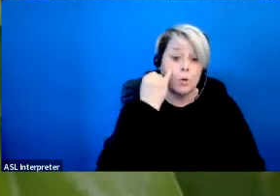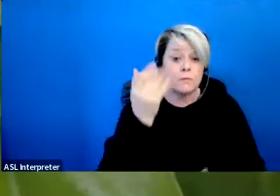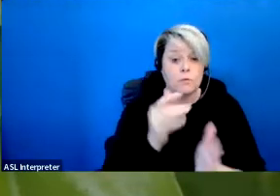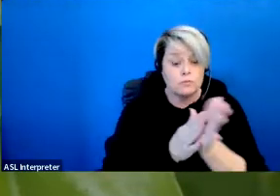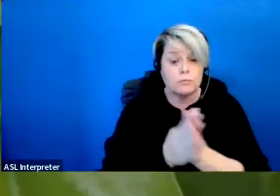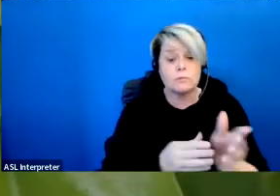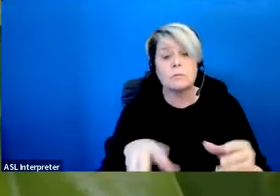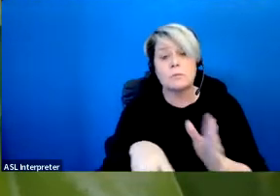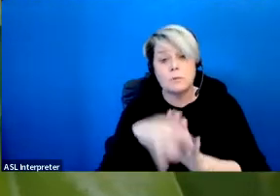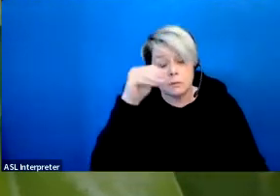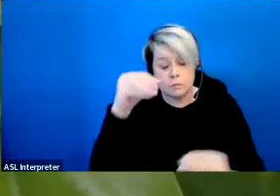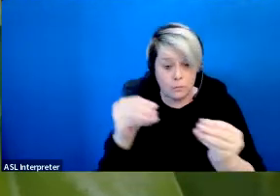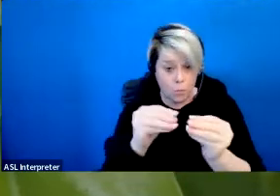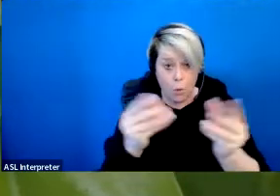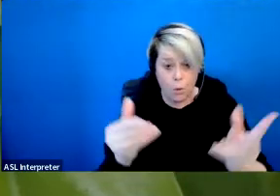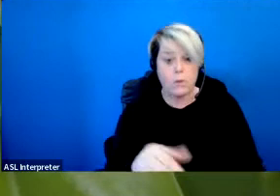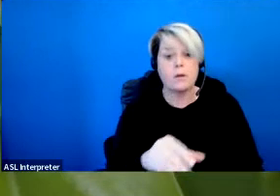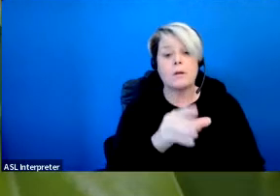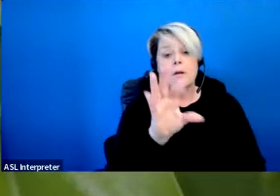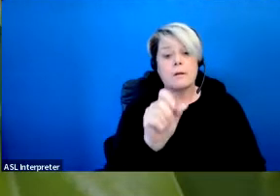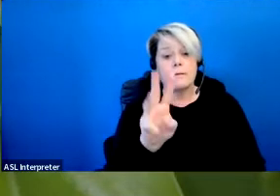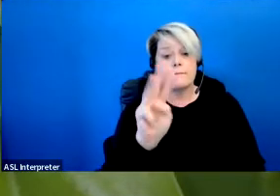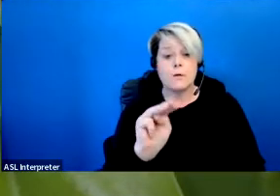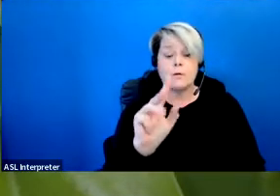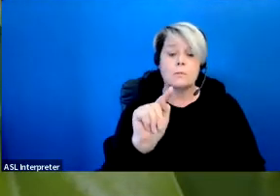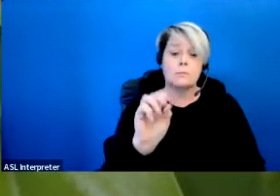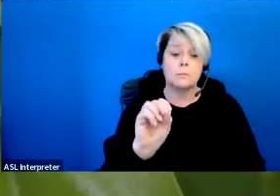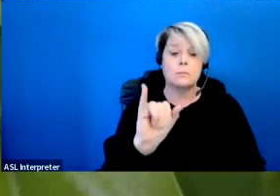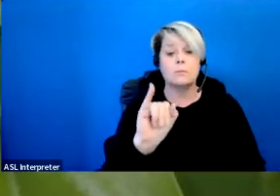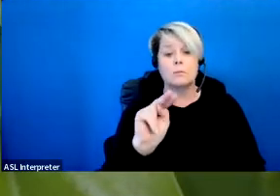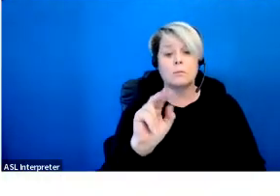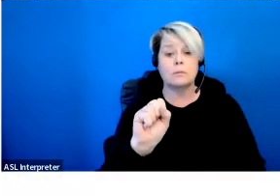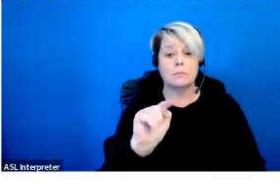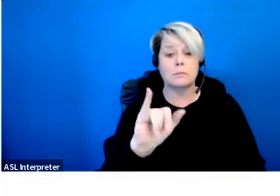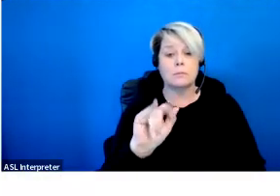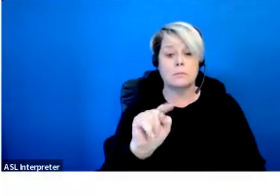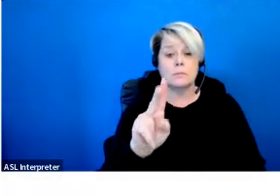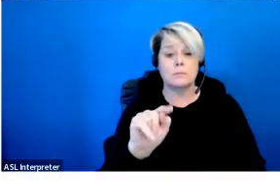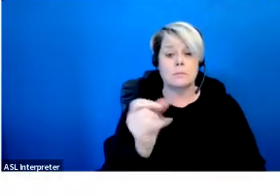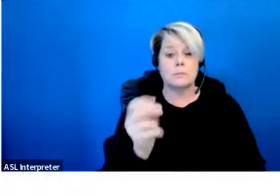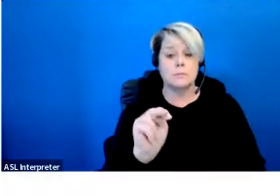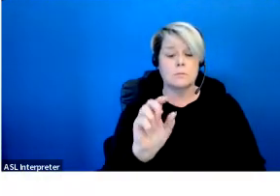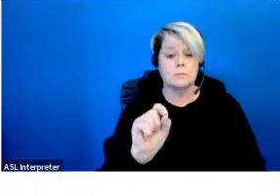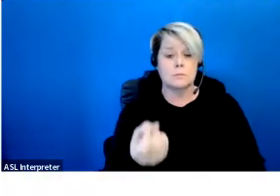interested in hiring from you and having people learn from each other. For more information for what we do